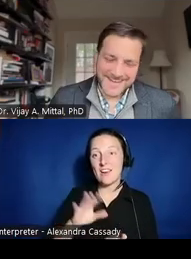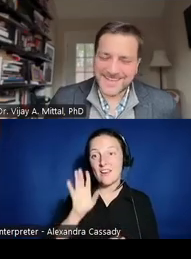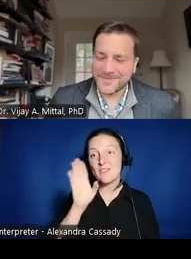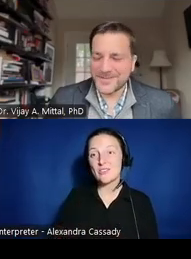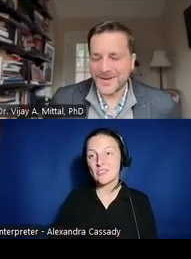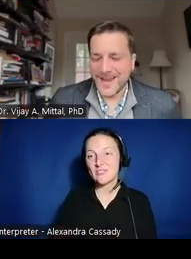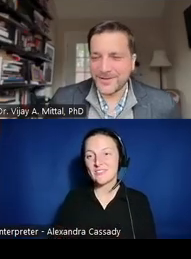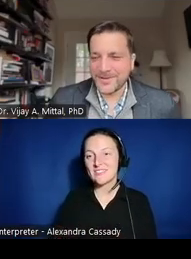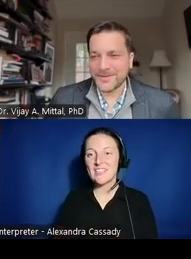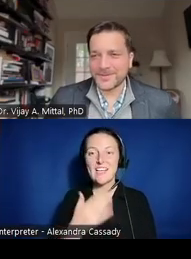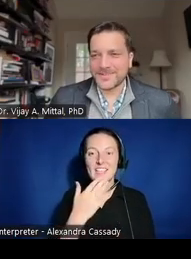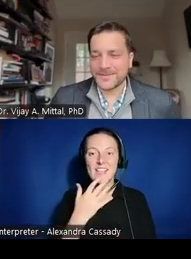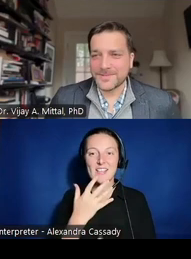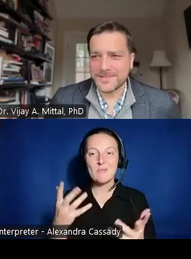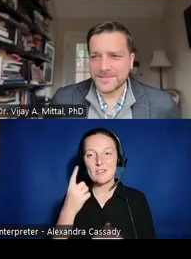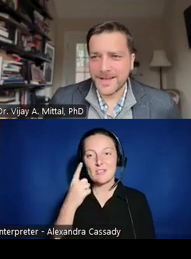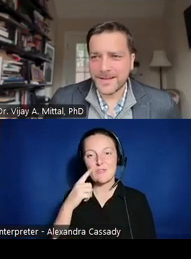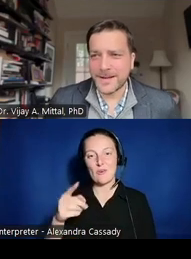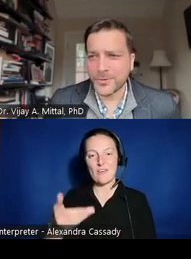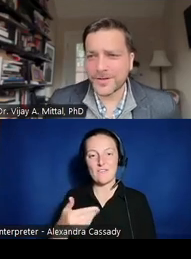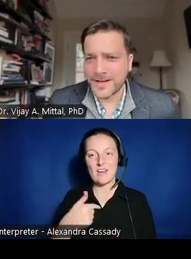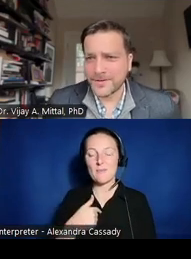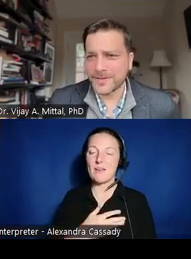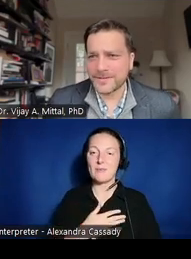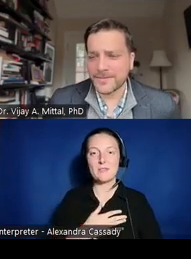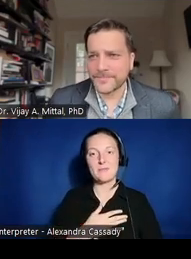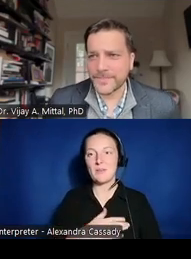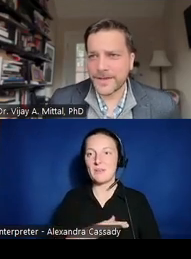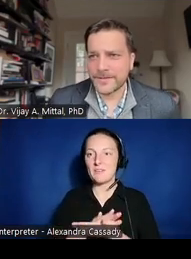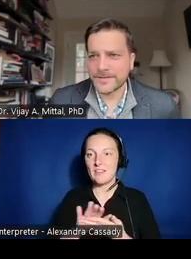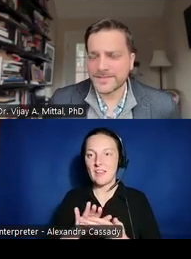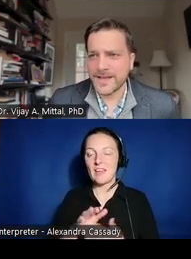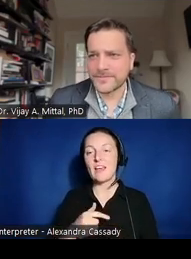Thanks so much for having me. It was it was a delight and I'm coordinating with um the staff